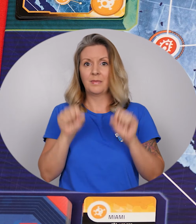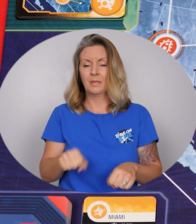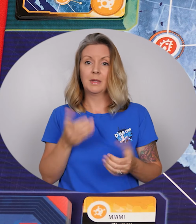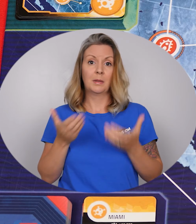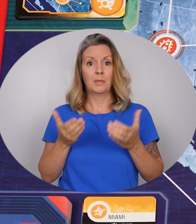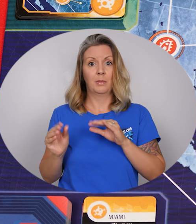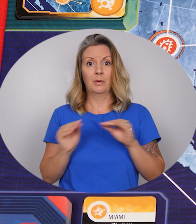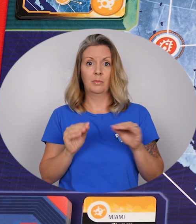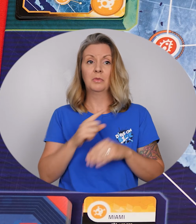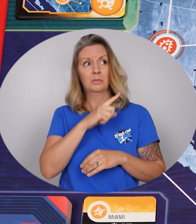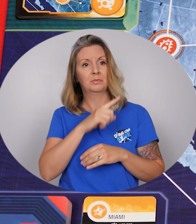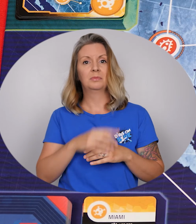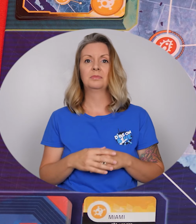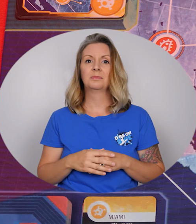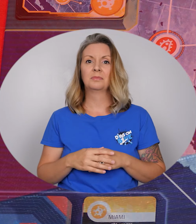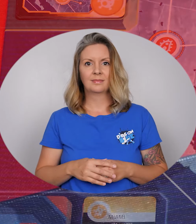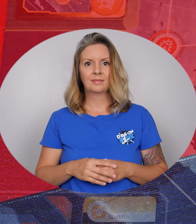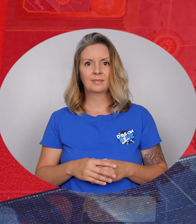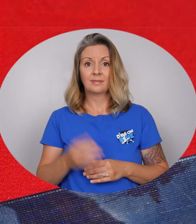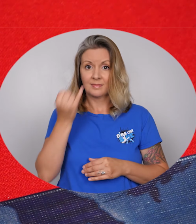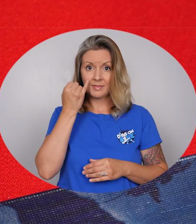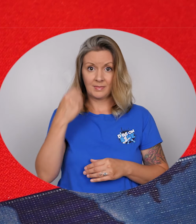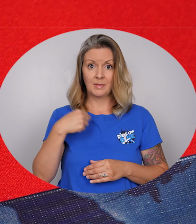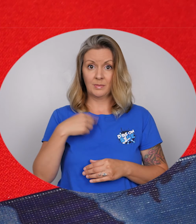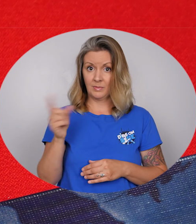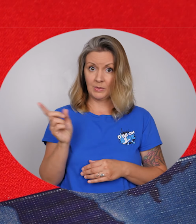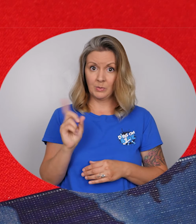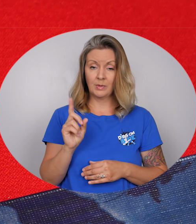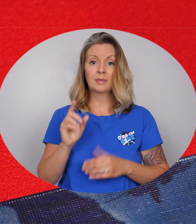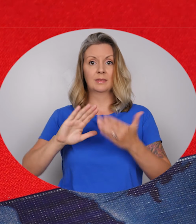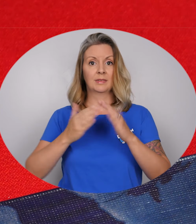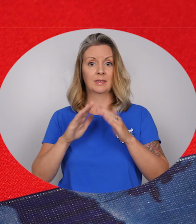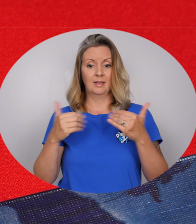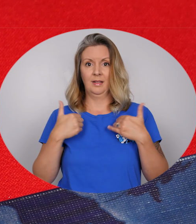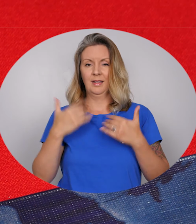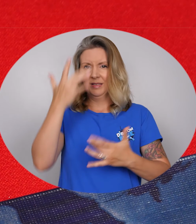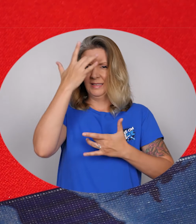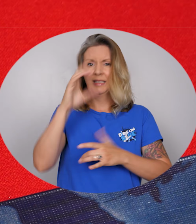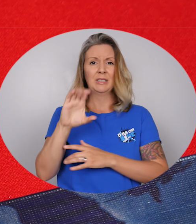they fly over here to Calgary. If your pawn is in a city that has disease cubes on it,